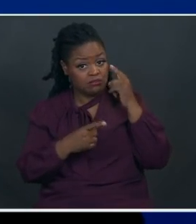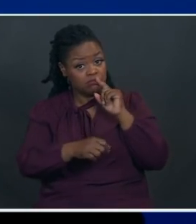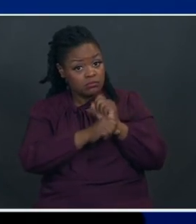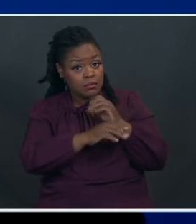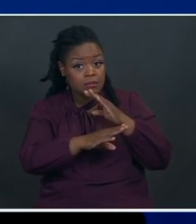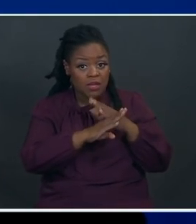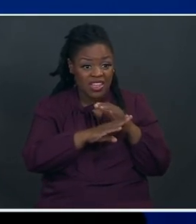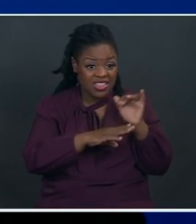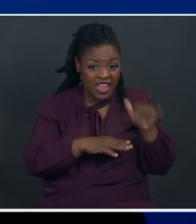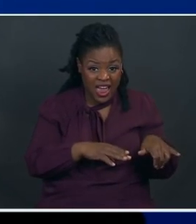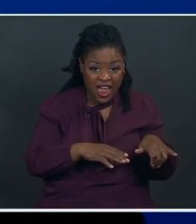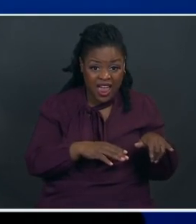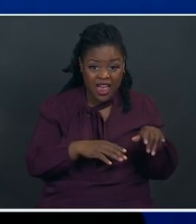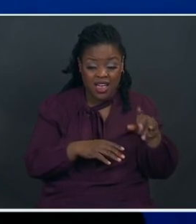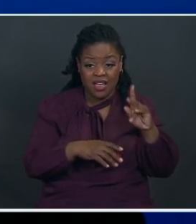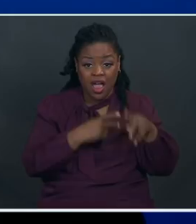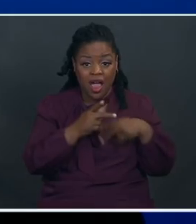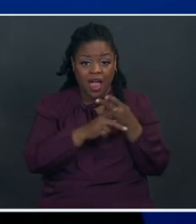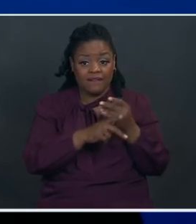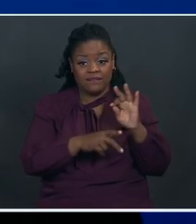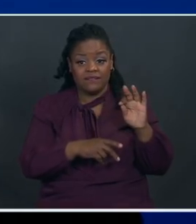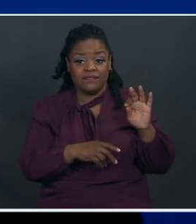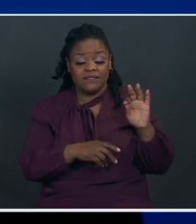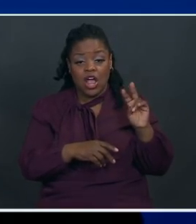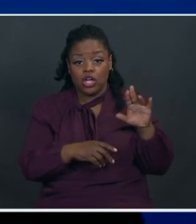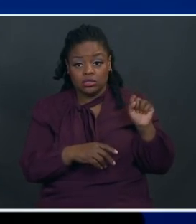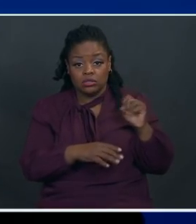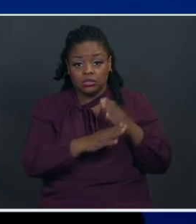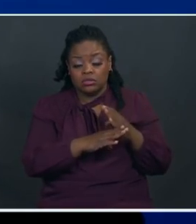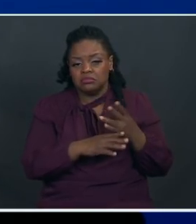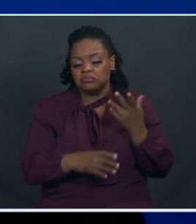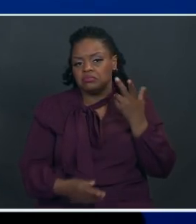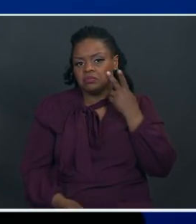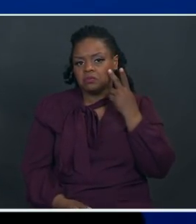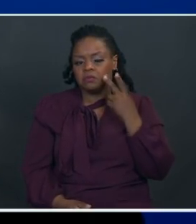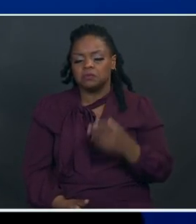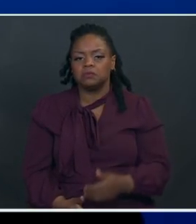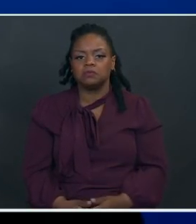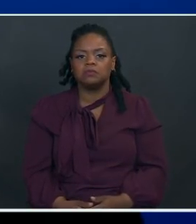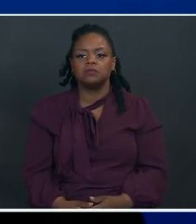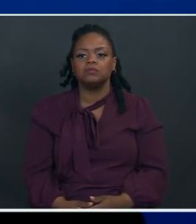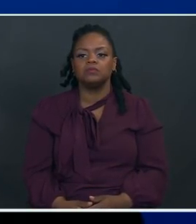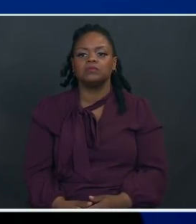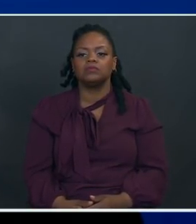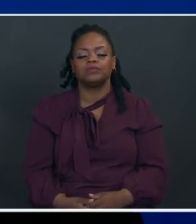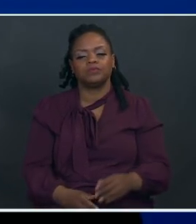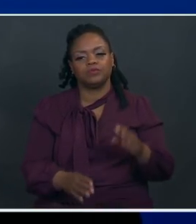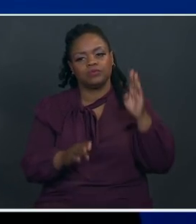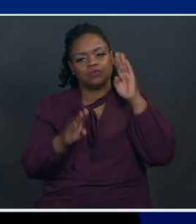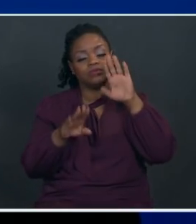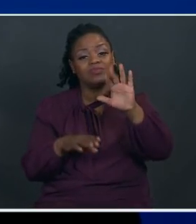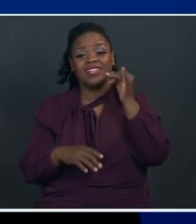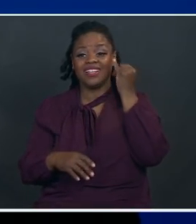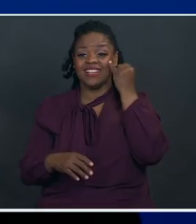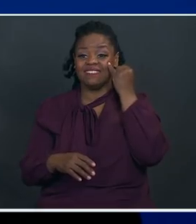which will inform us on where we would go if the eventuation occurs that we do have